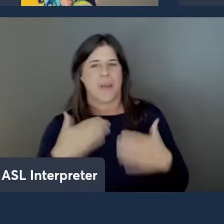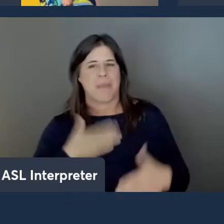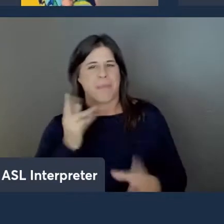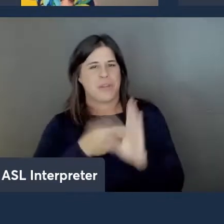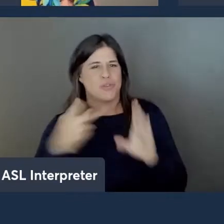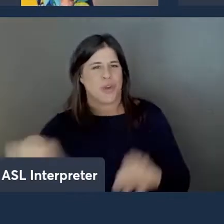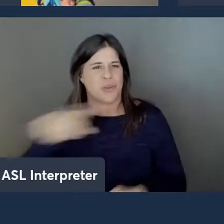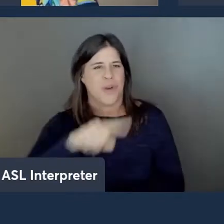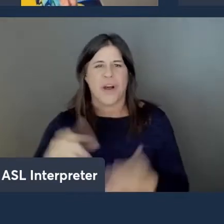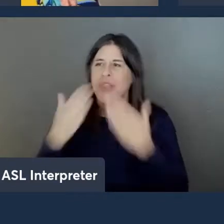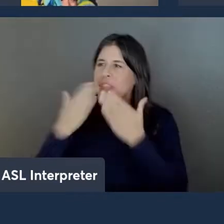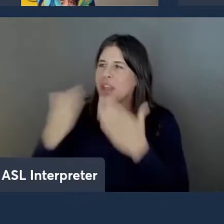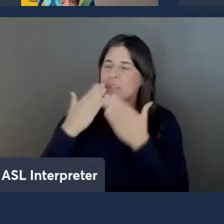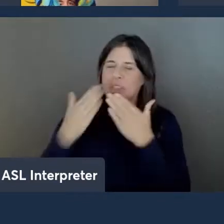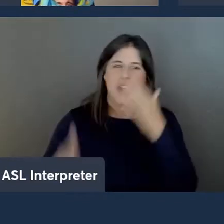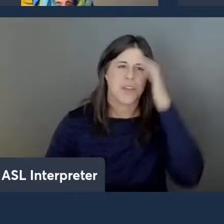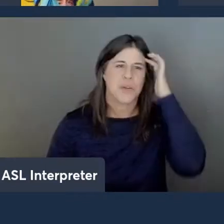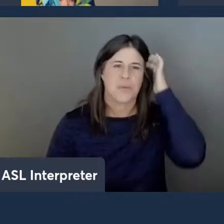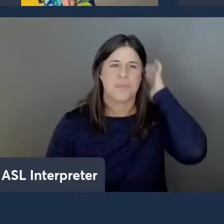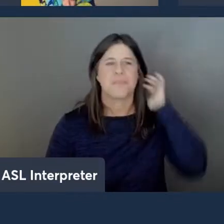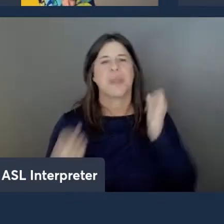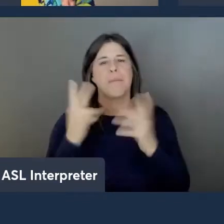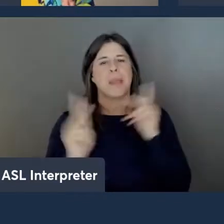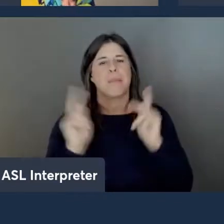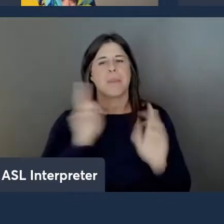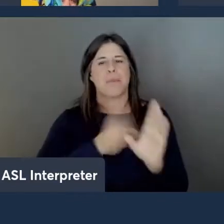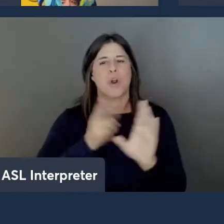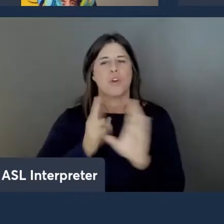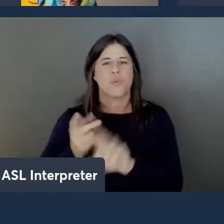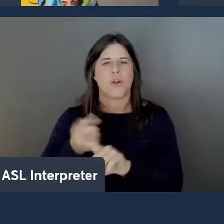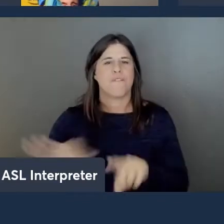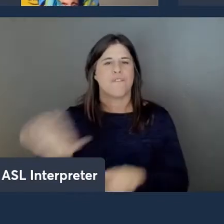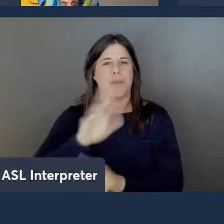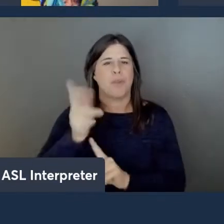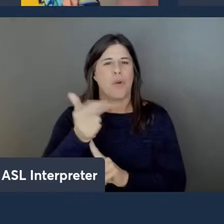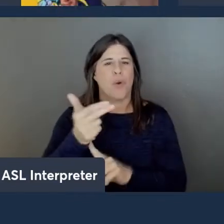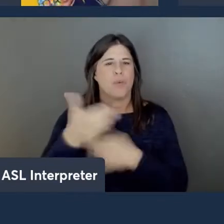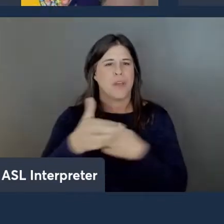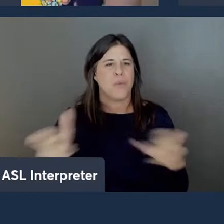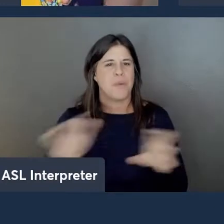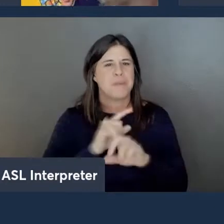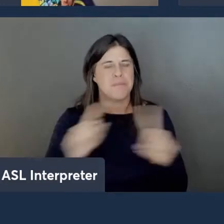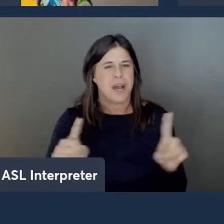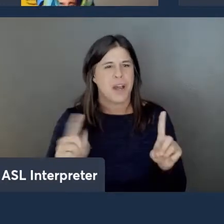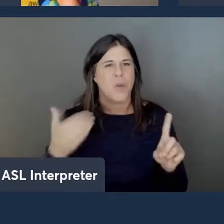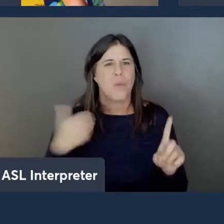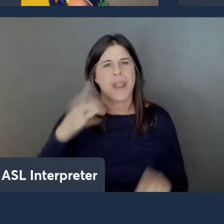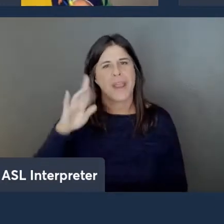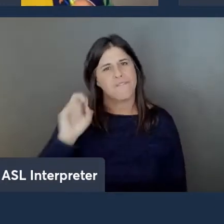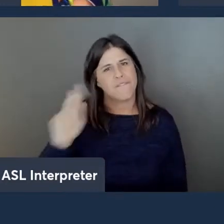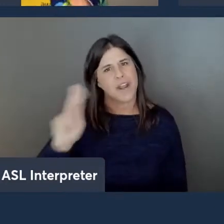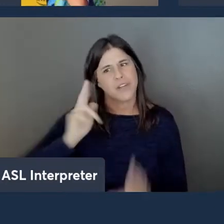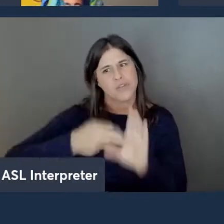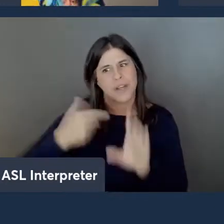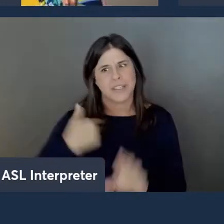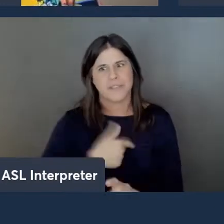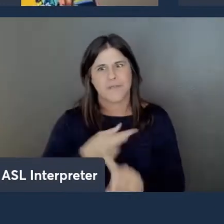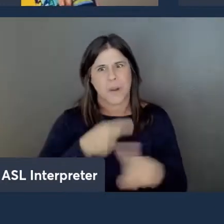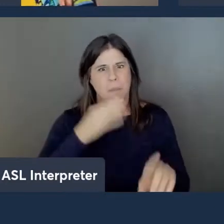Thank you, thank you. A lot of folks here are joining us from their hotel rooms, but we have Frank joining us from home. So very good, very good.